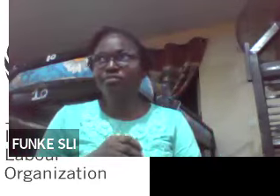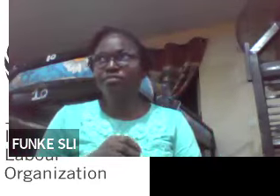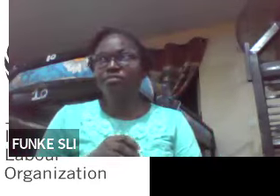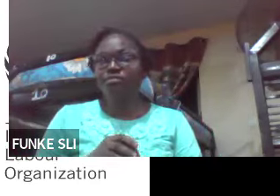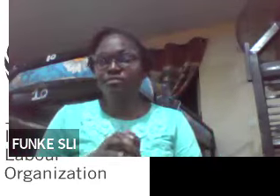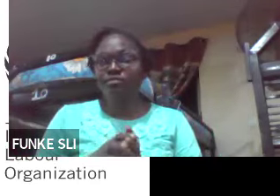sola bakre: Yeah, I think.